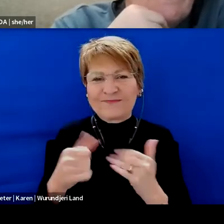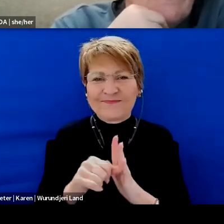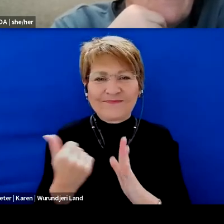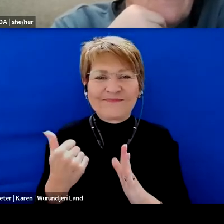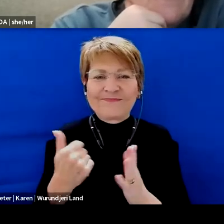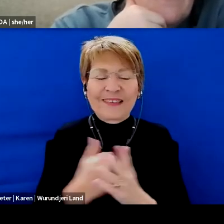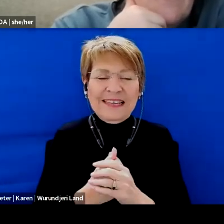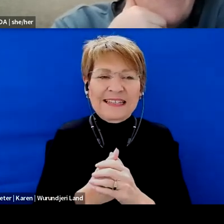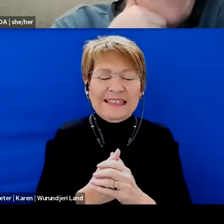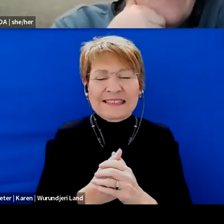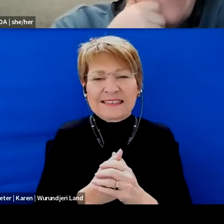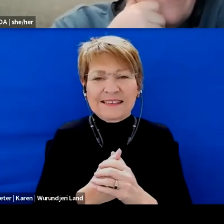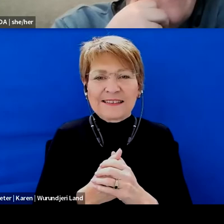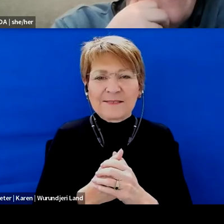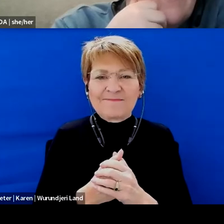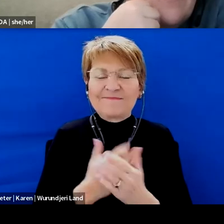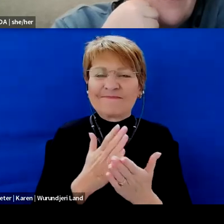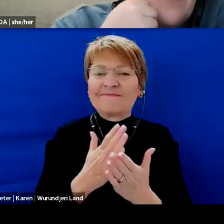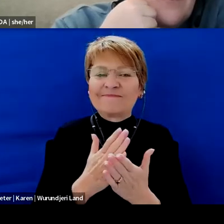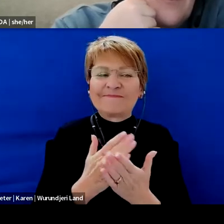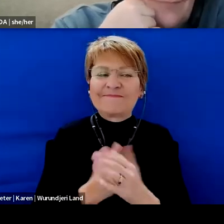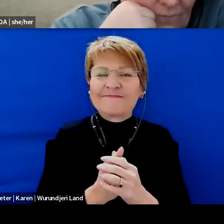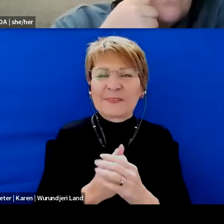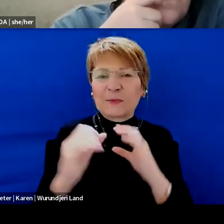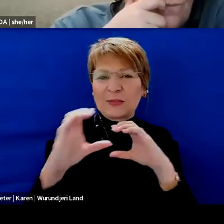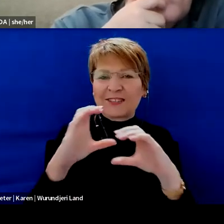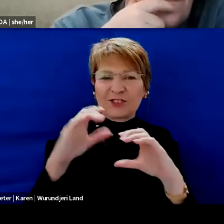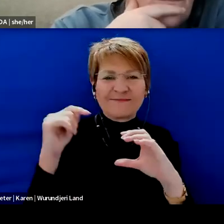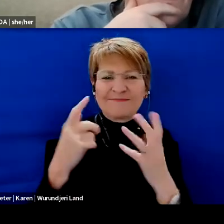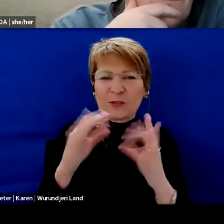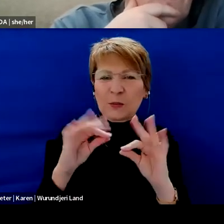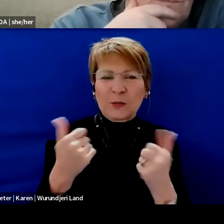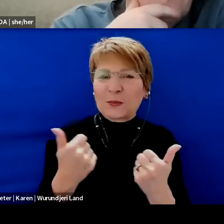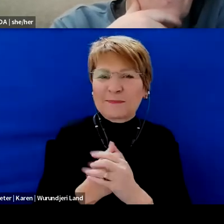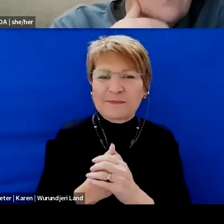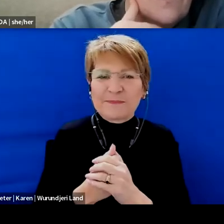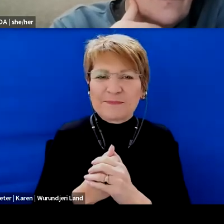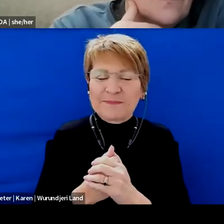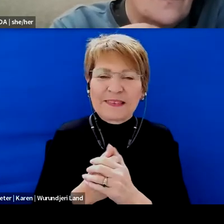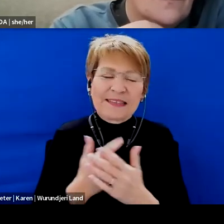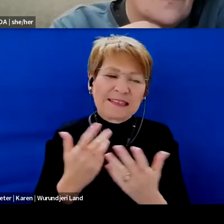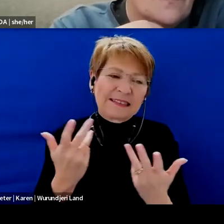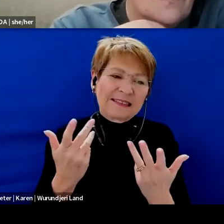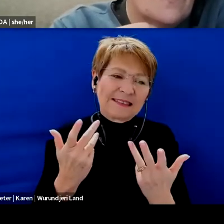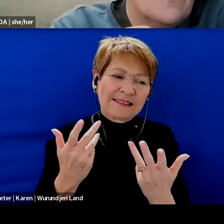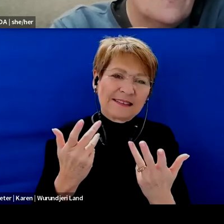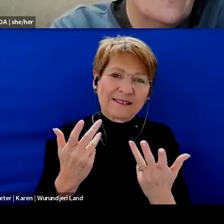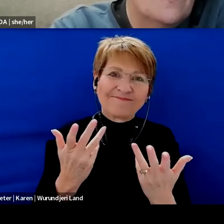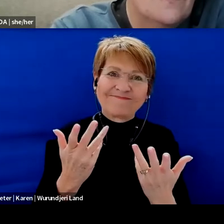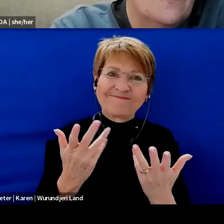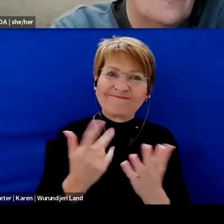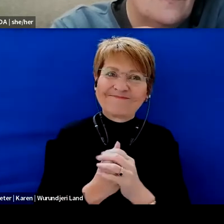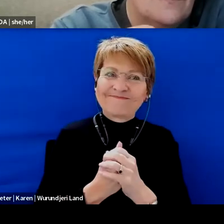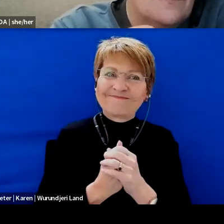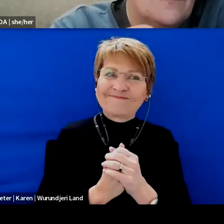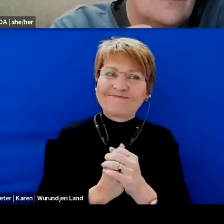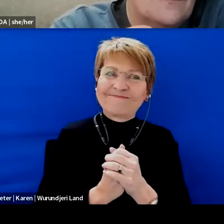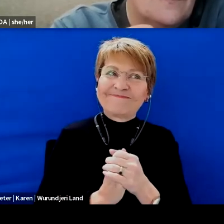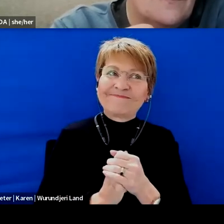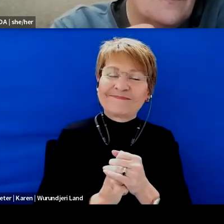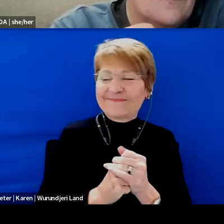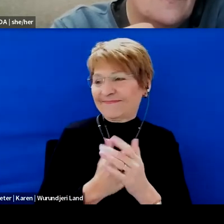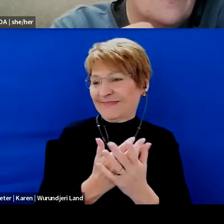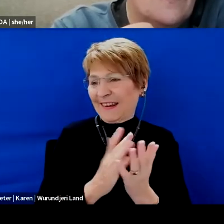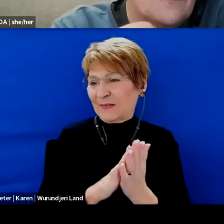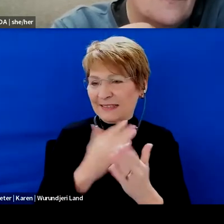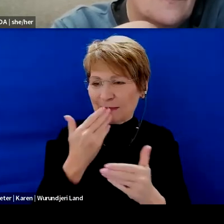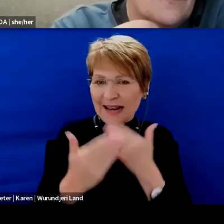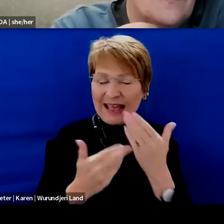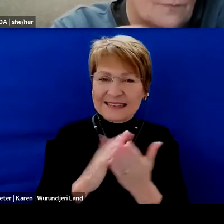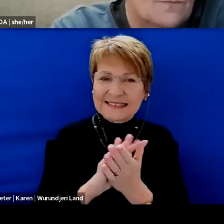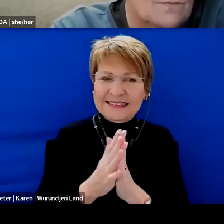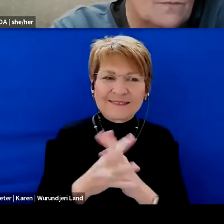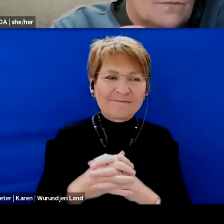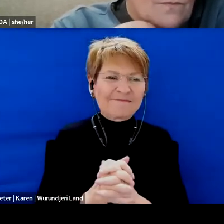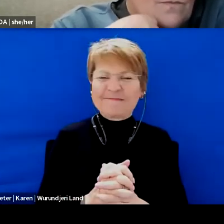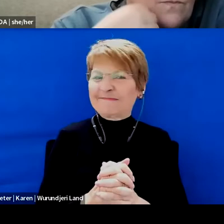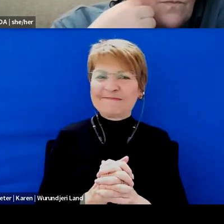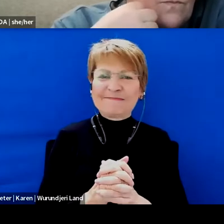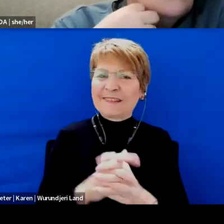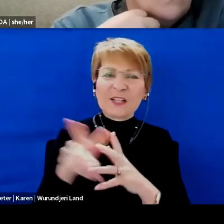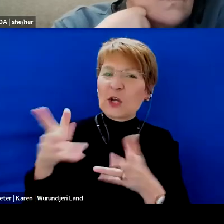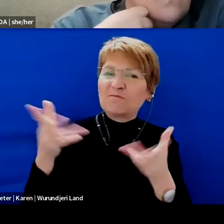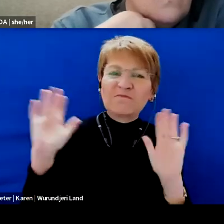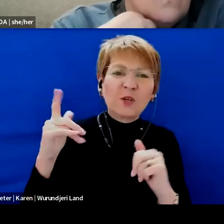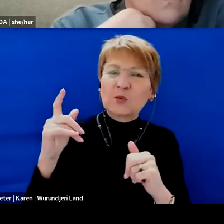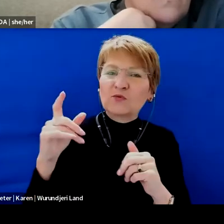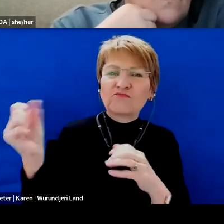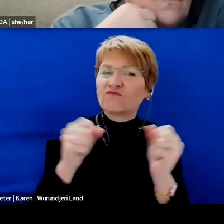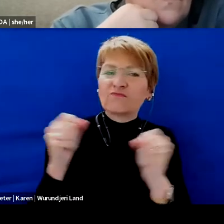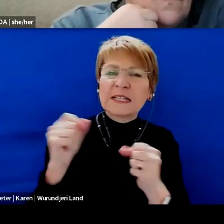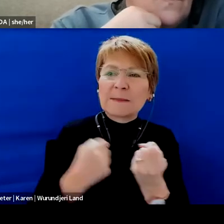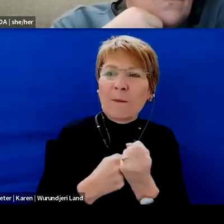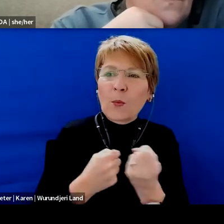And in this, the biggest thing was communication was not good just because there was not, though, without, there was, there was no one was willing to put the supporting if that makes any sense.